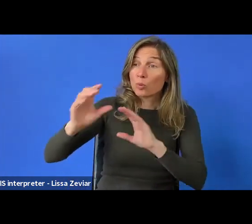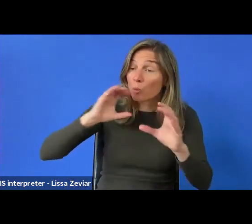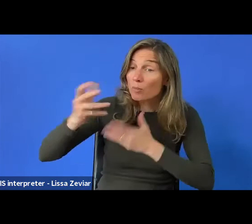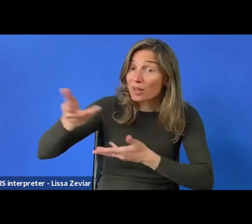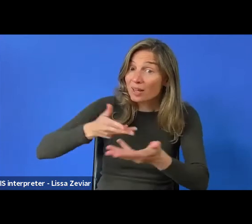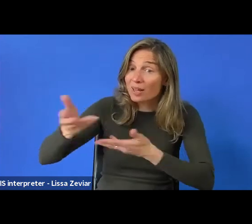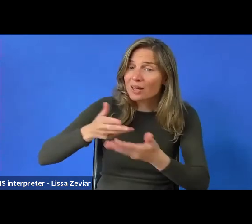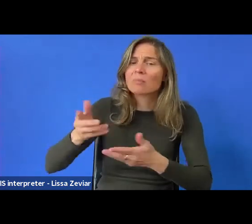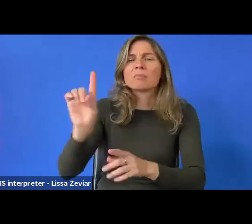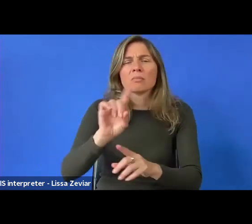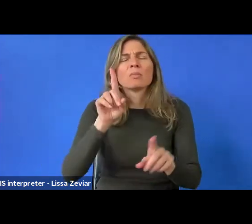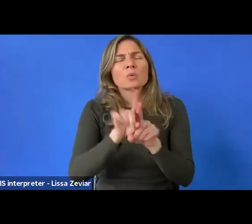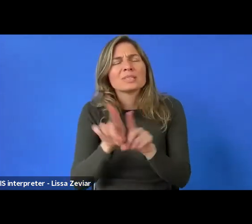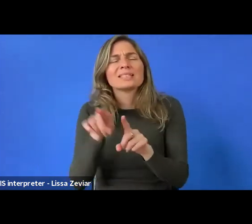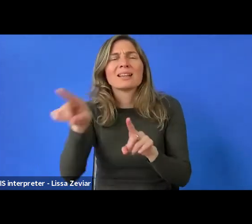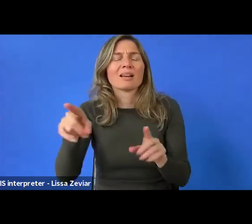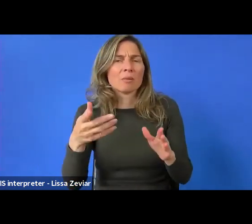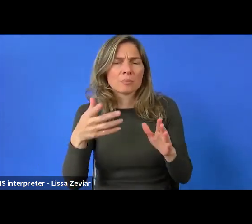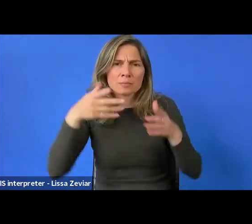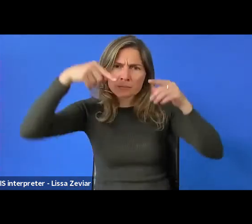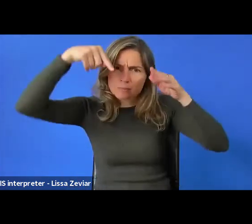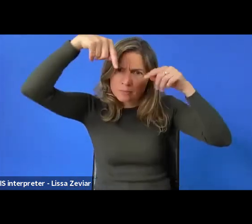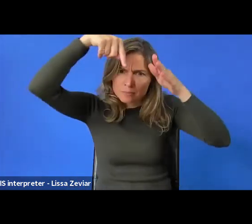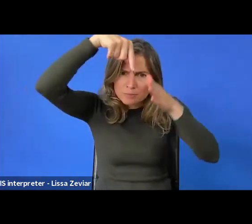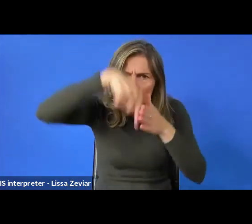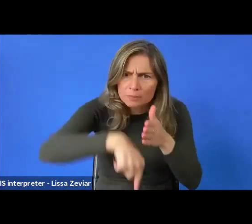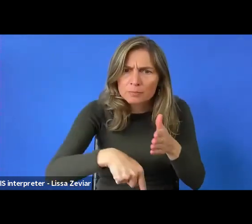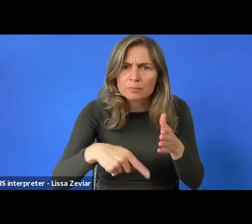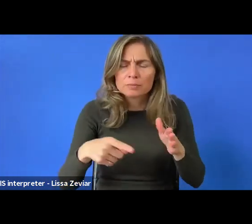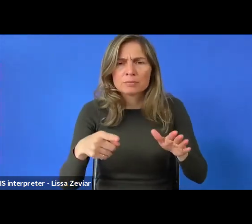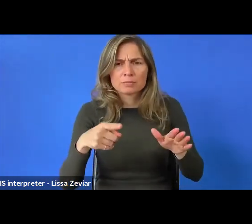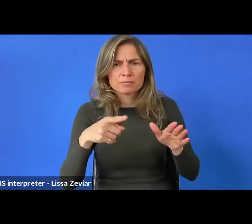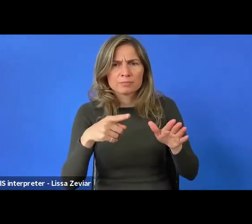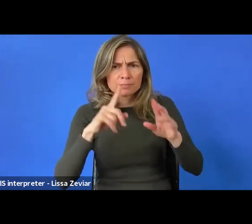against a state due to a systematic violation